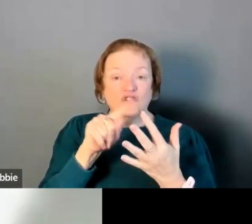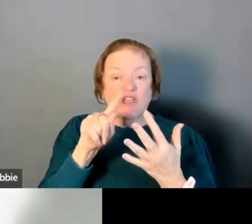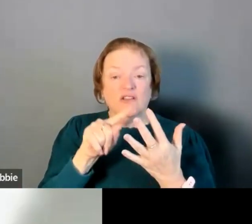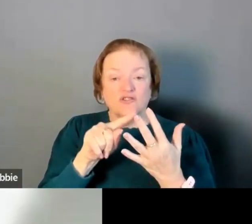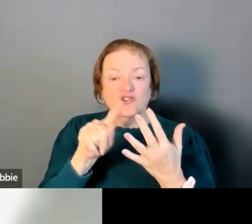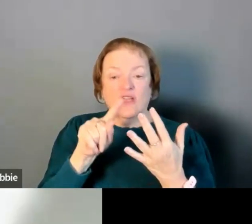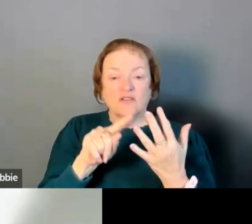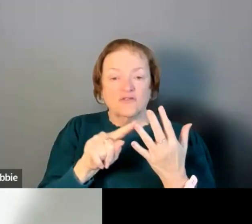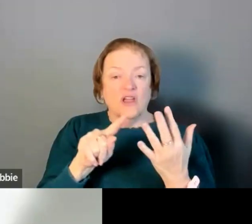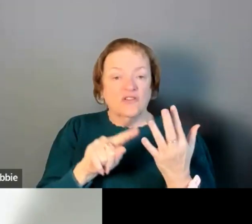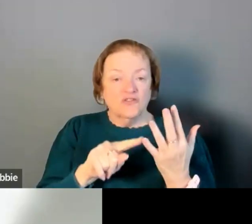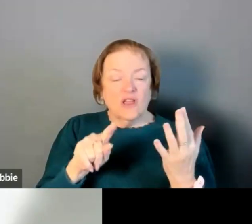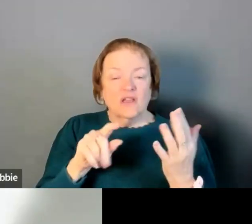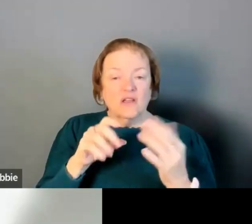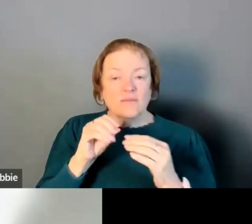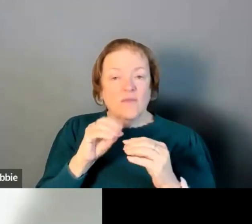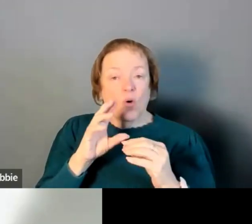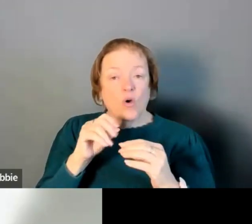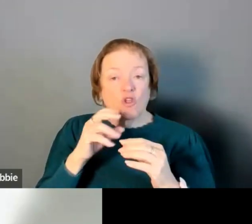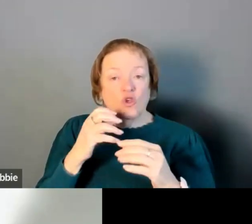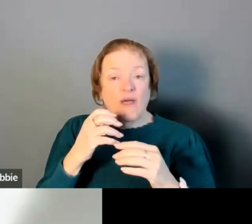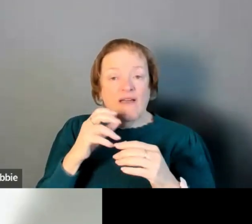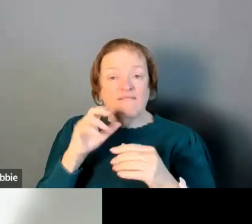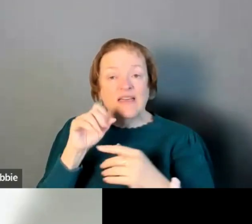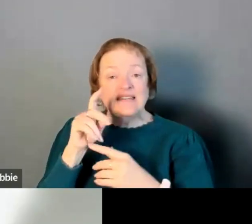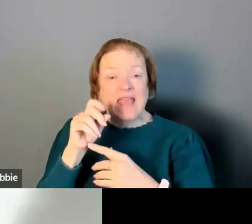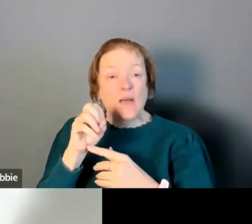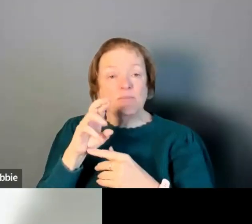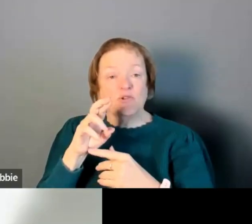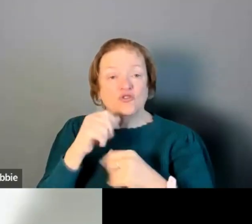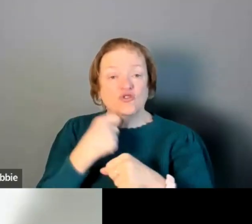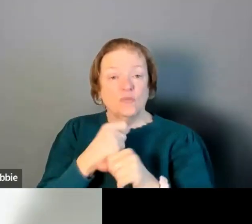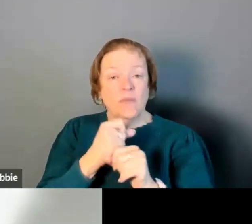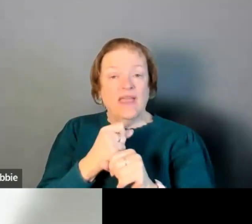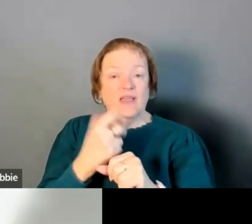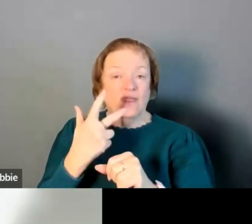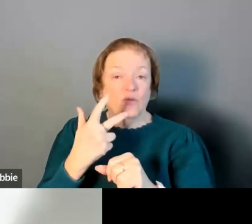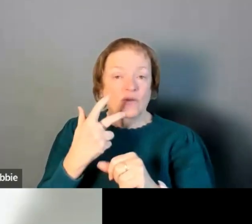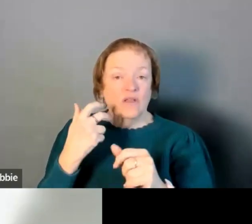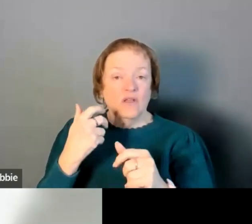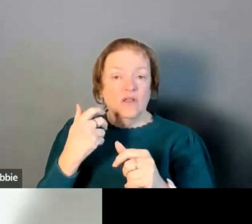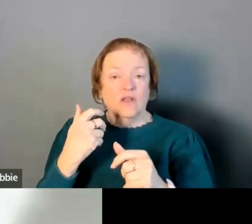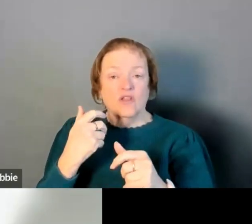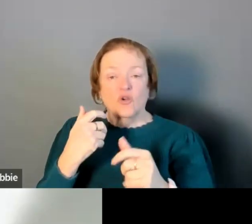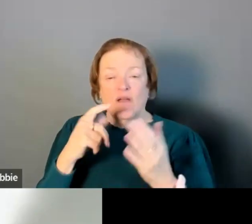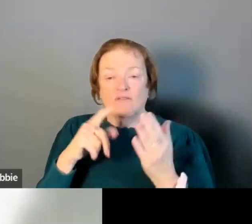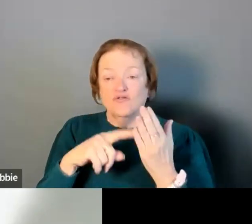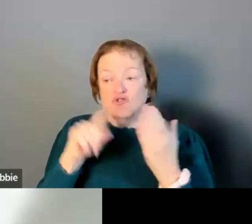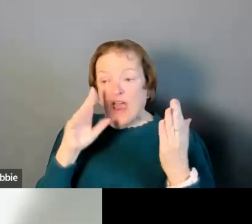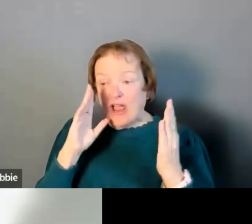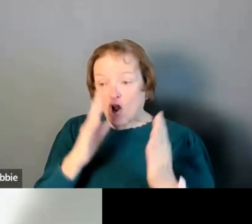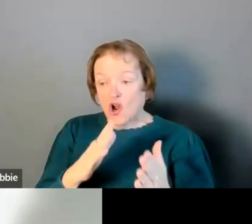the adapter to make it 3-prong, you put it inside the MLxS or MLxI checker, and you can and it has a